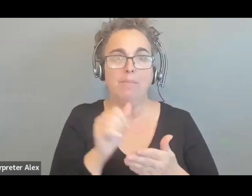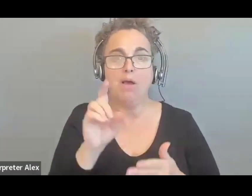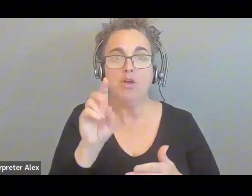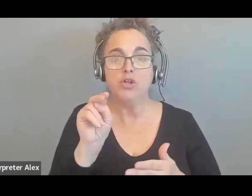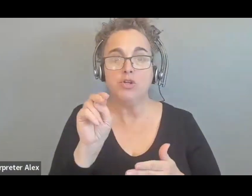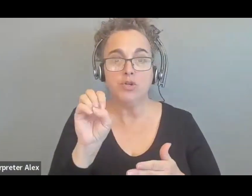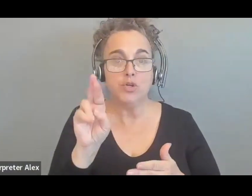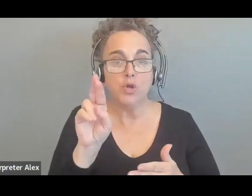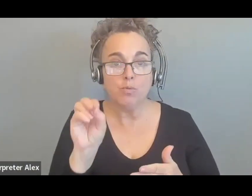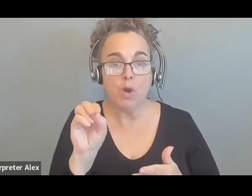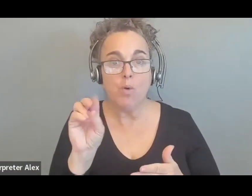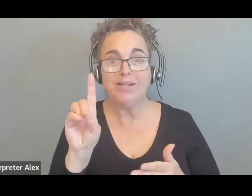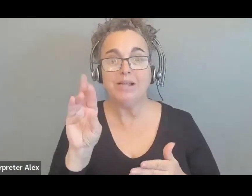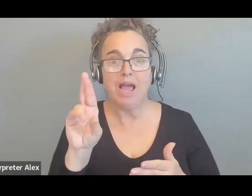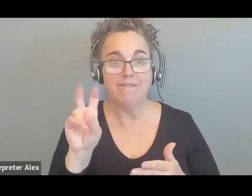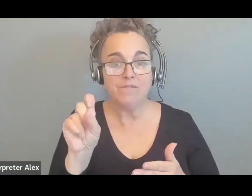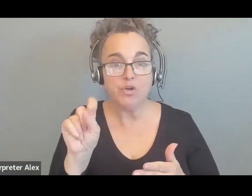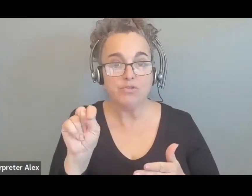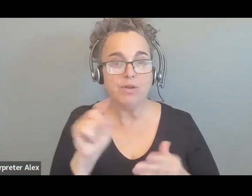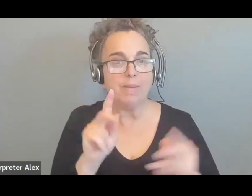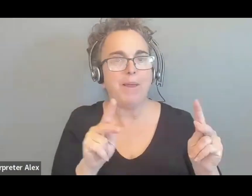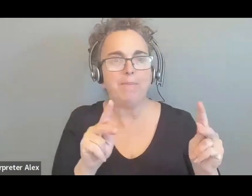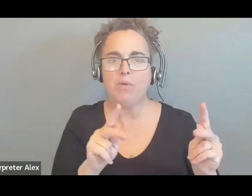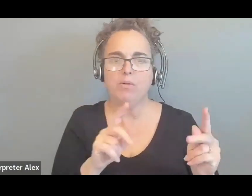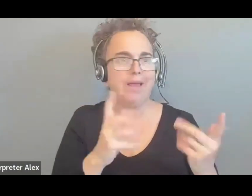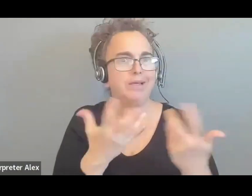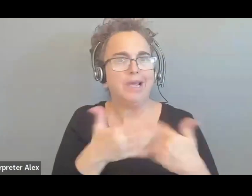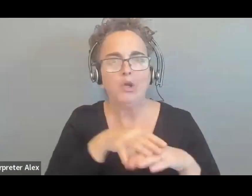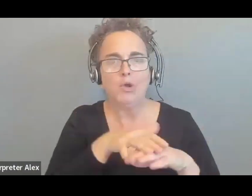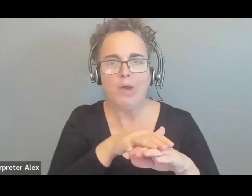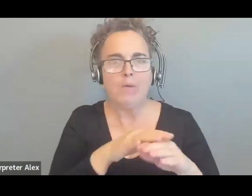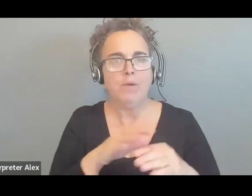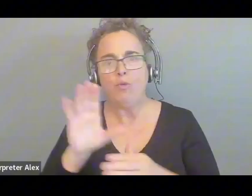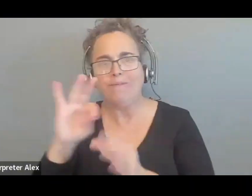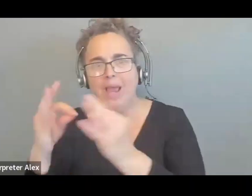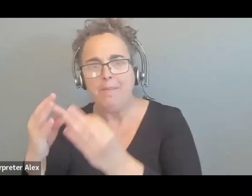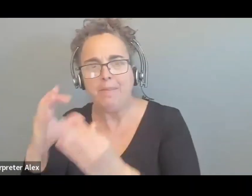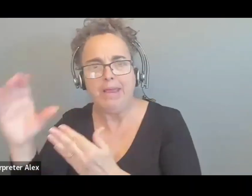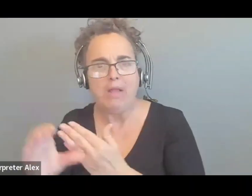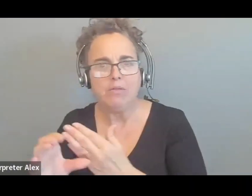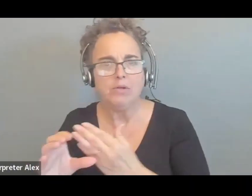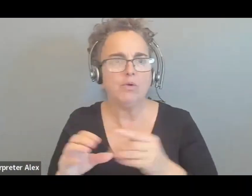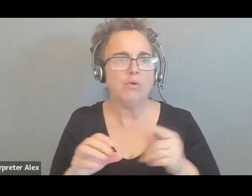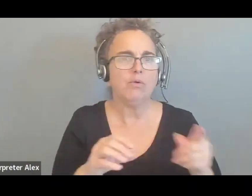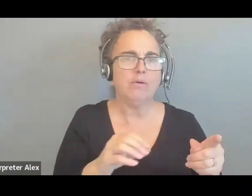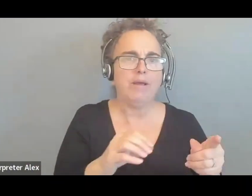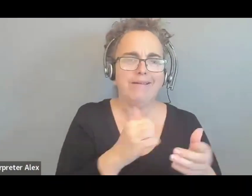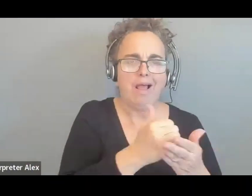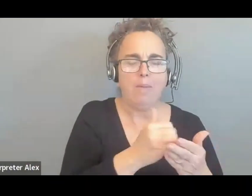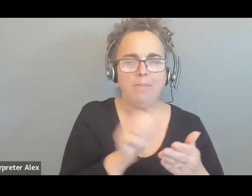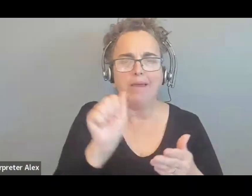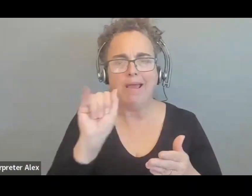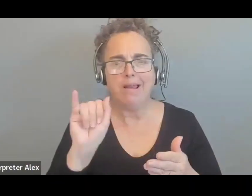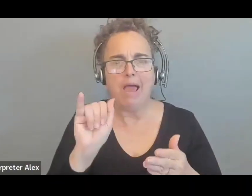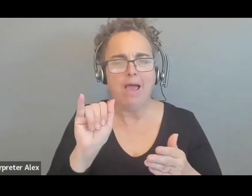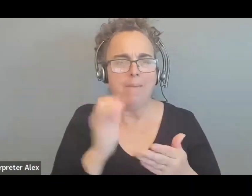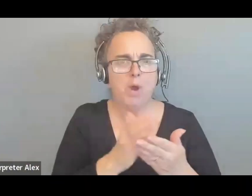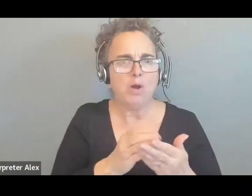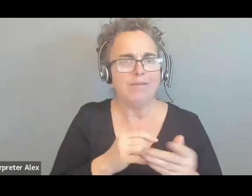but also integrate with, you know, your family calendar and this calendar and just also have an AI component that you could talk to